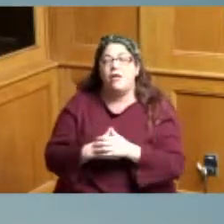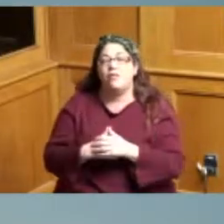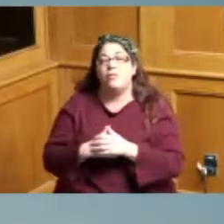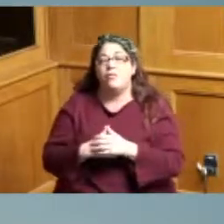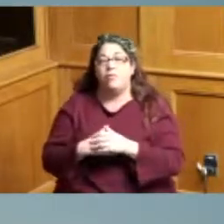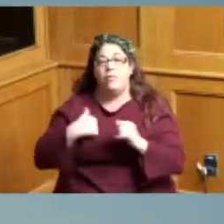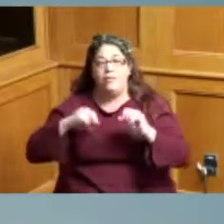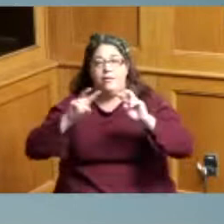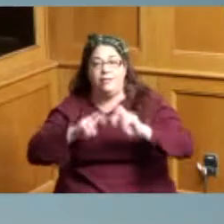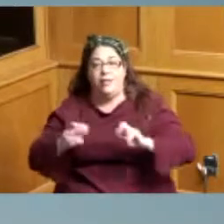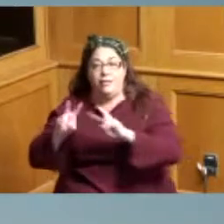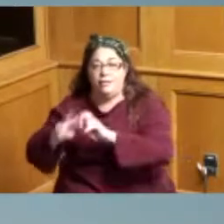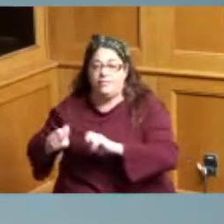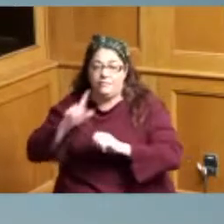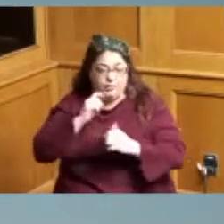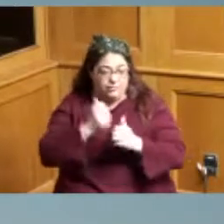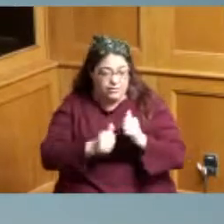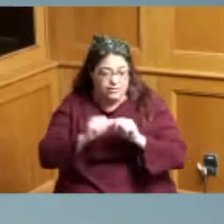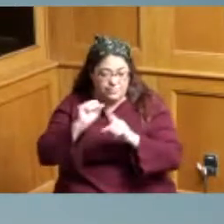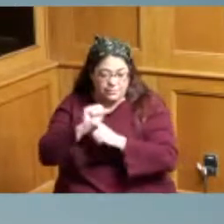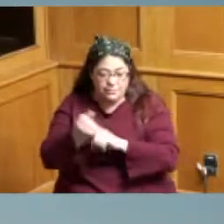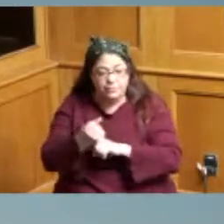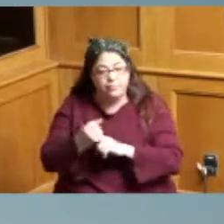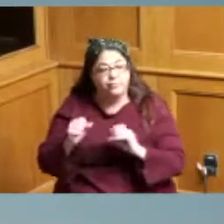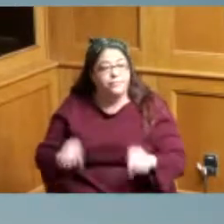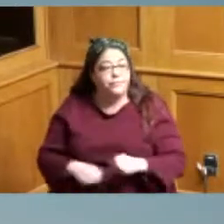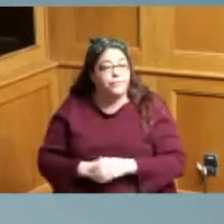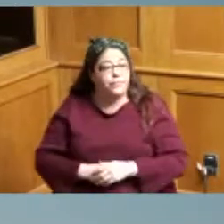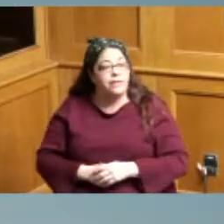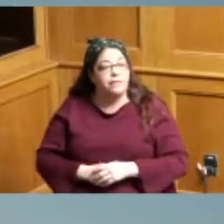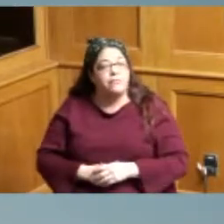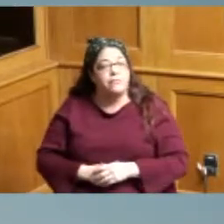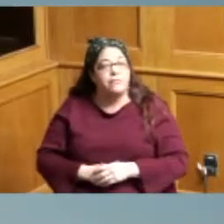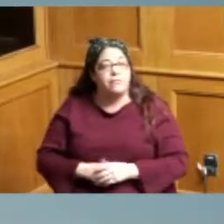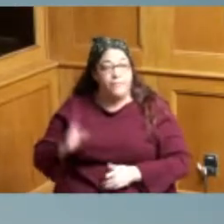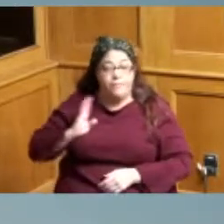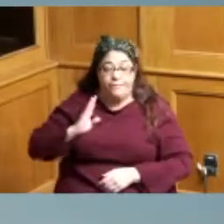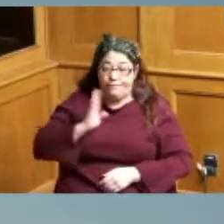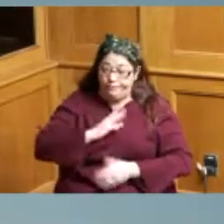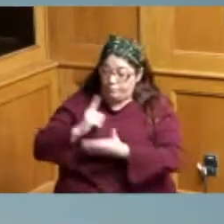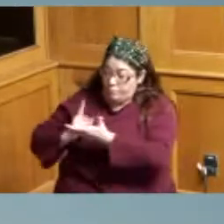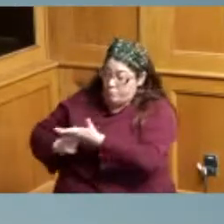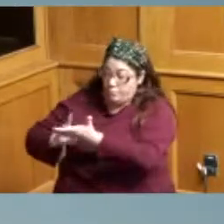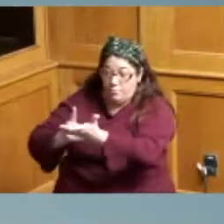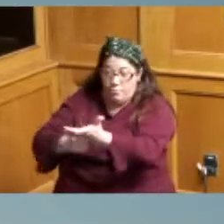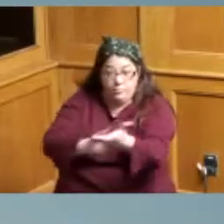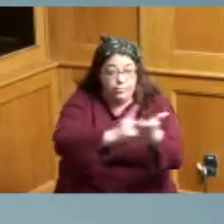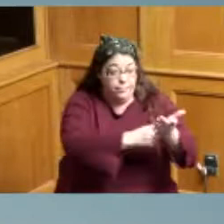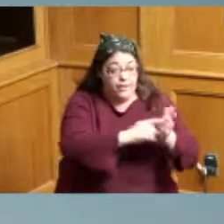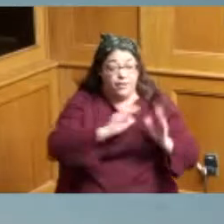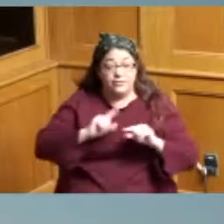of each of them based upon my conversations with the Board with different Board offices I think